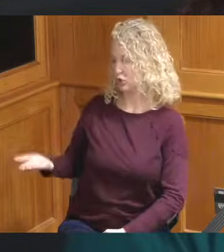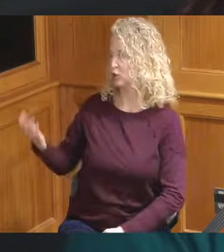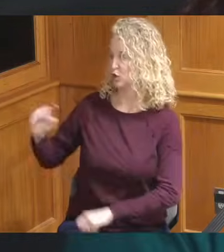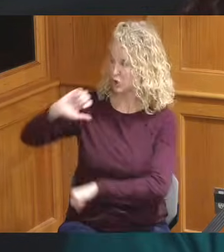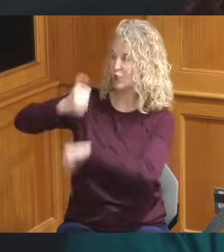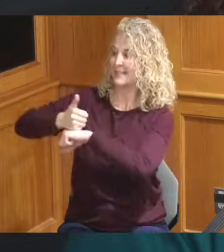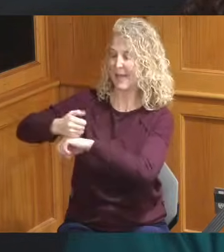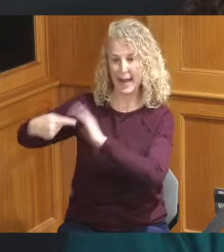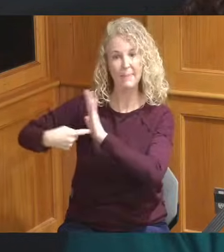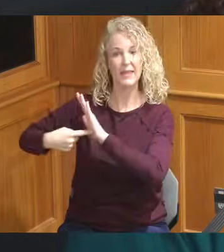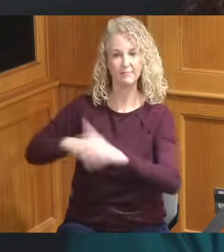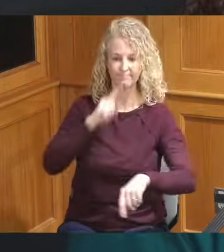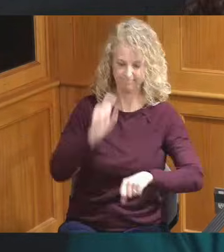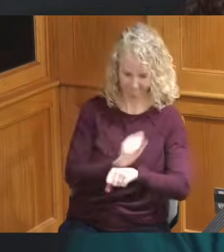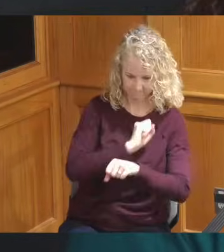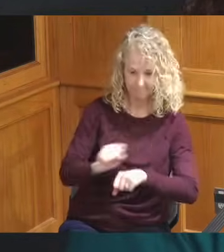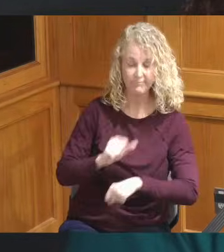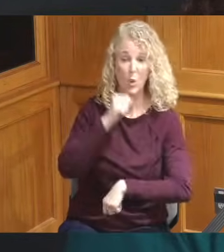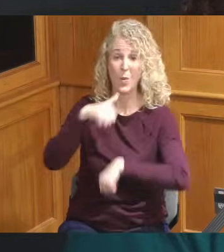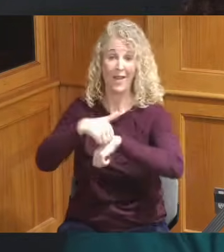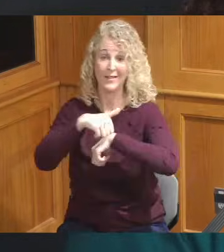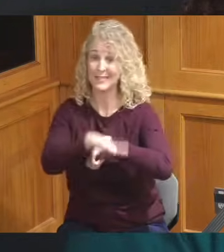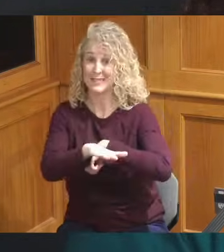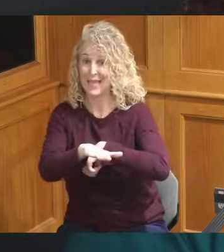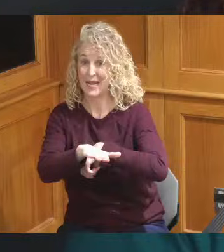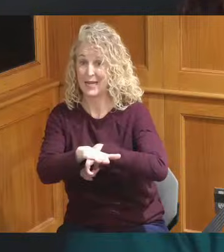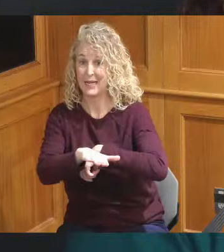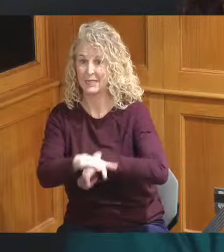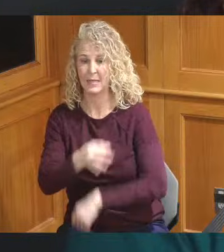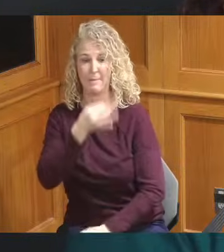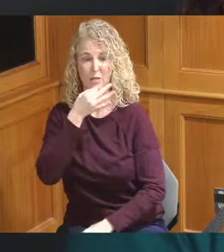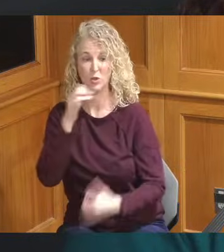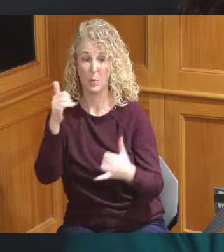Roseman. And I'm going to send him, he's getting ready to play. I'm going say, "Listen, this is